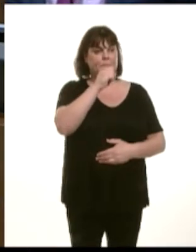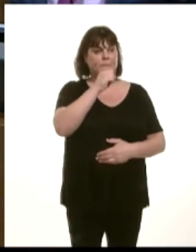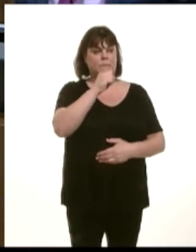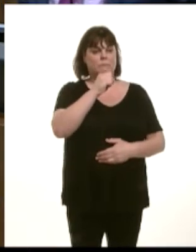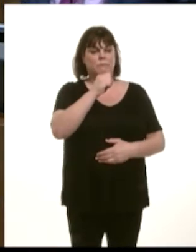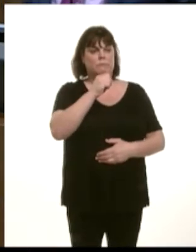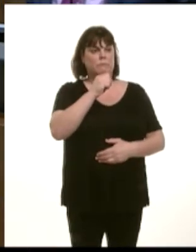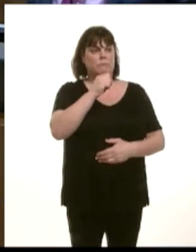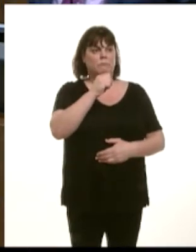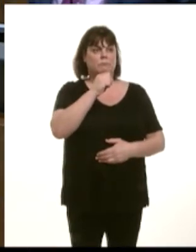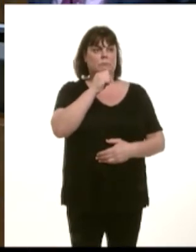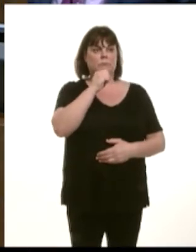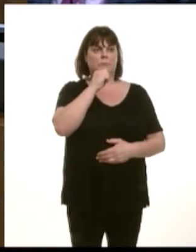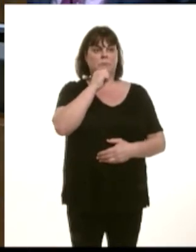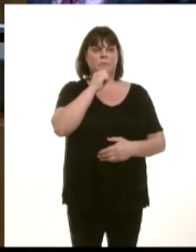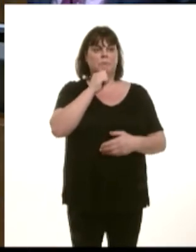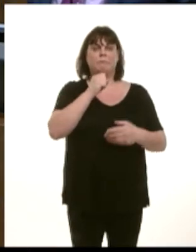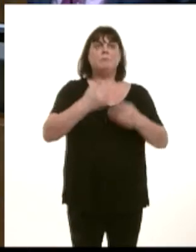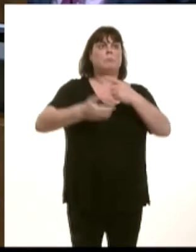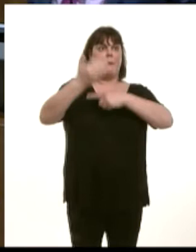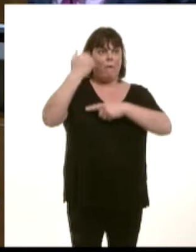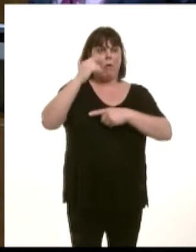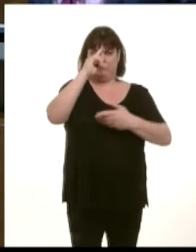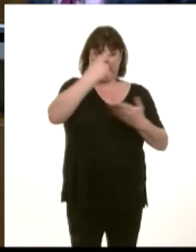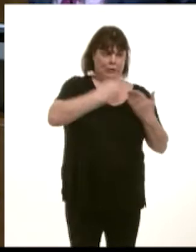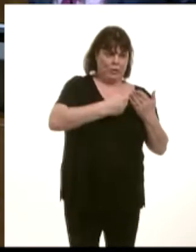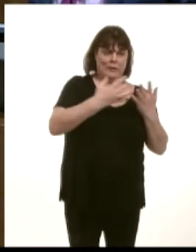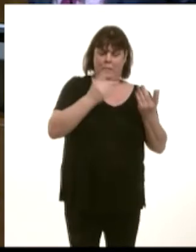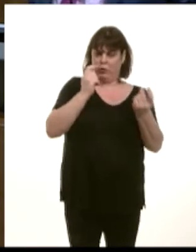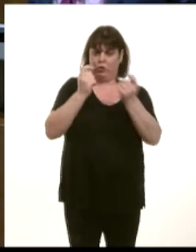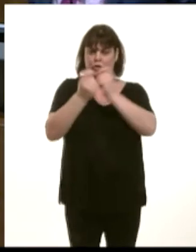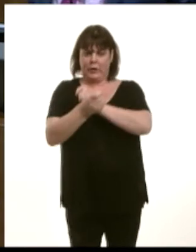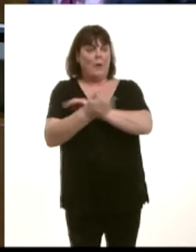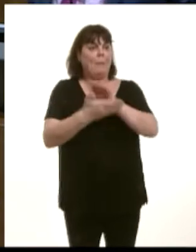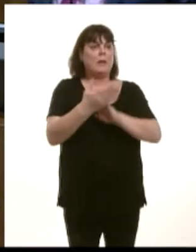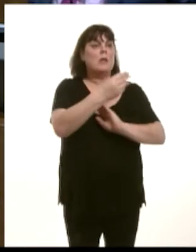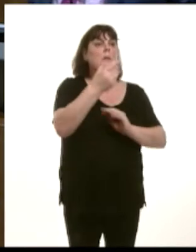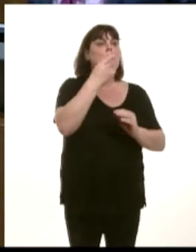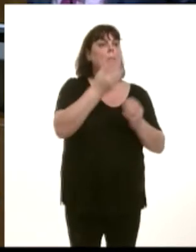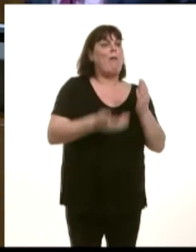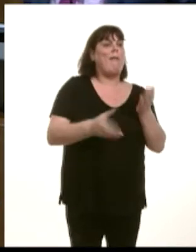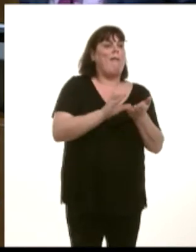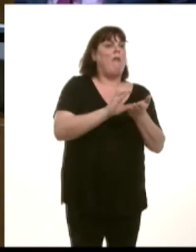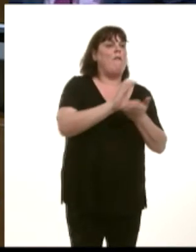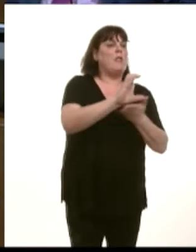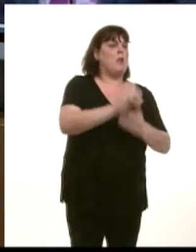from the one that was proposed is bound to see some people winning and some people losing. That’s inevitable with any new system.